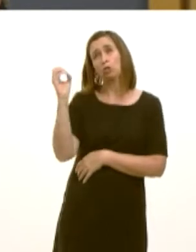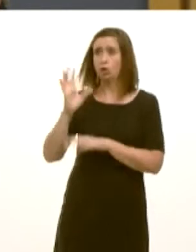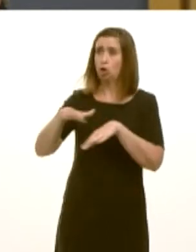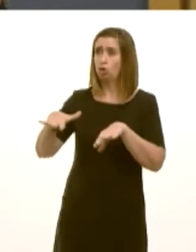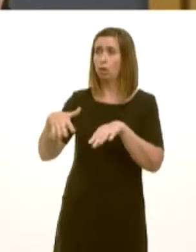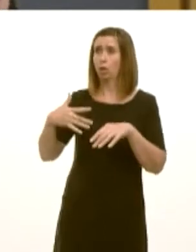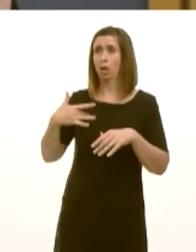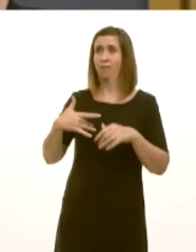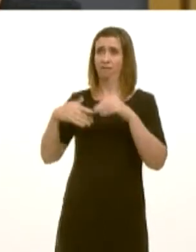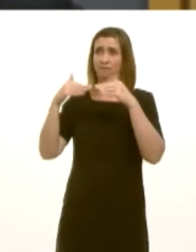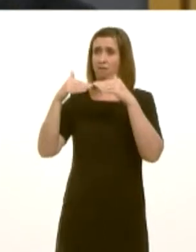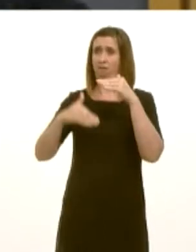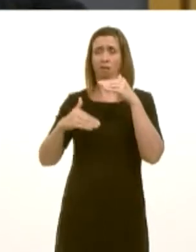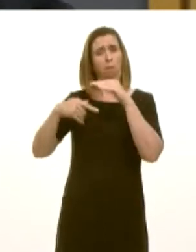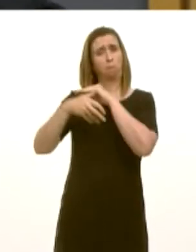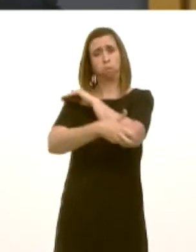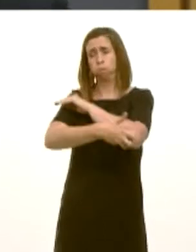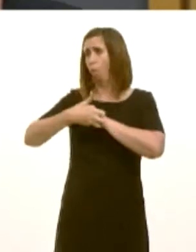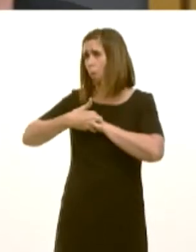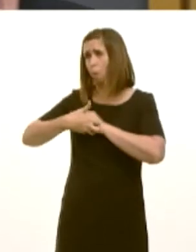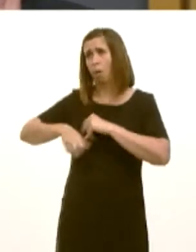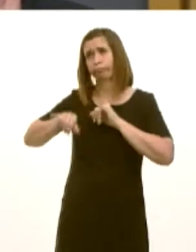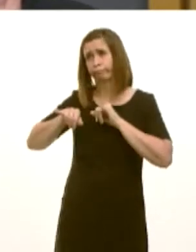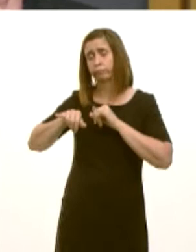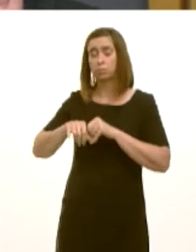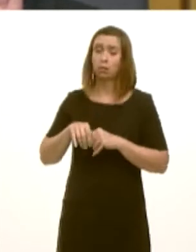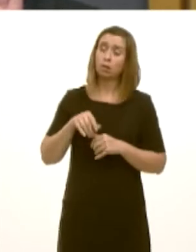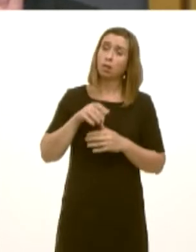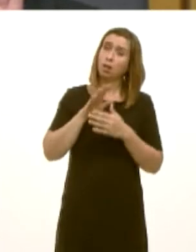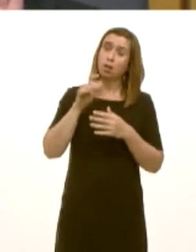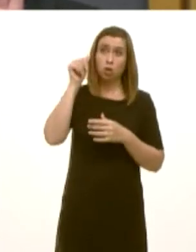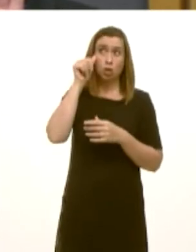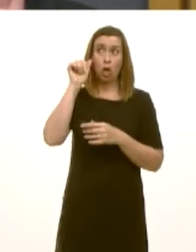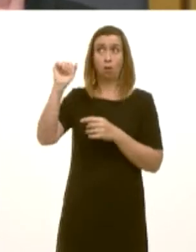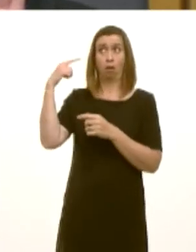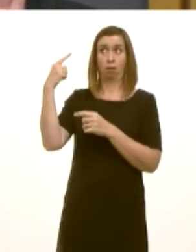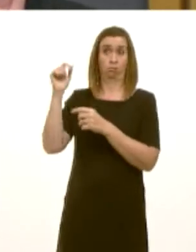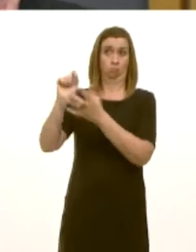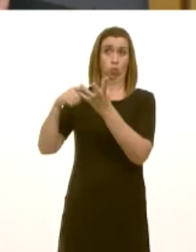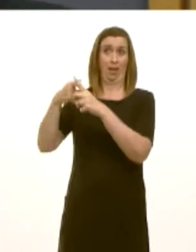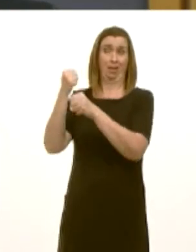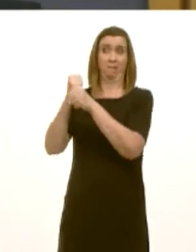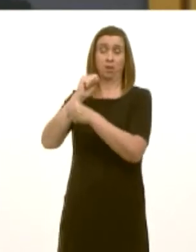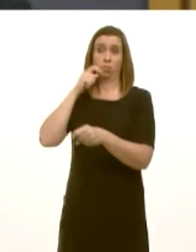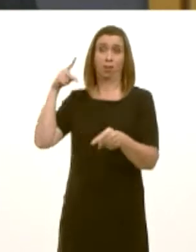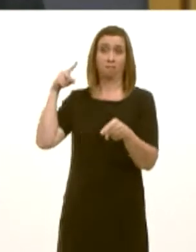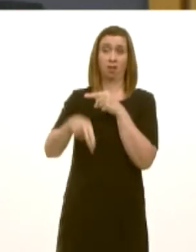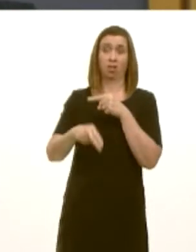Now, we know that the UK Government are going to make a further £12 billion-worth of welfare cuts.